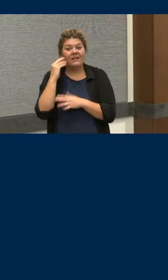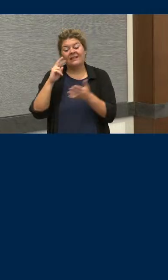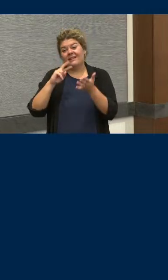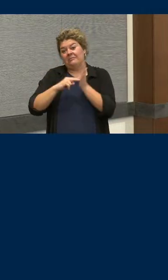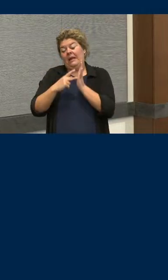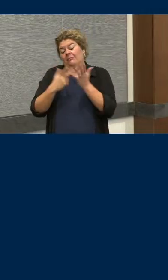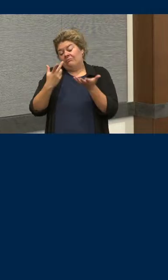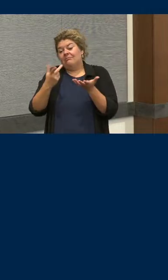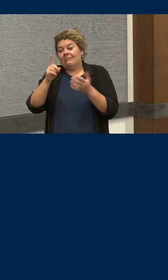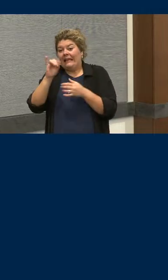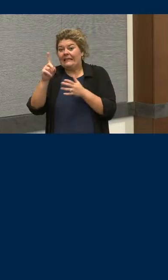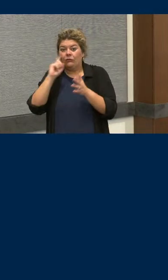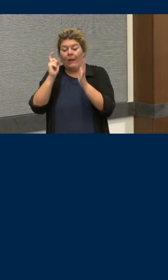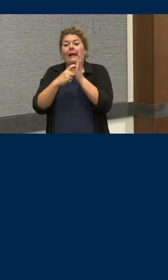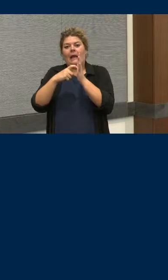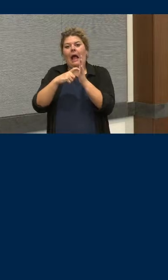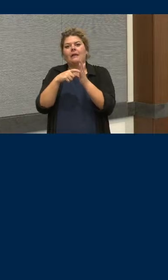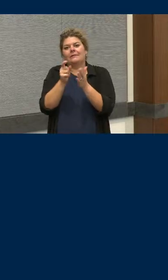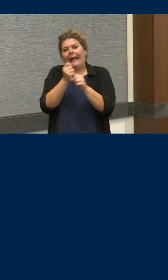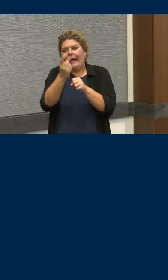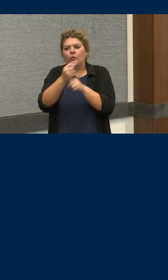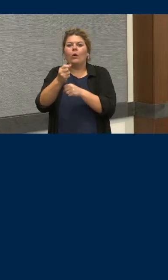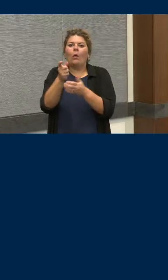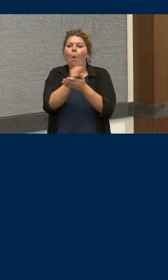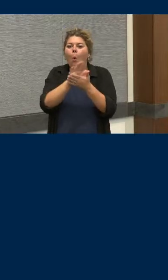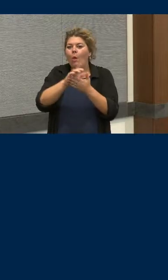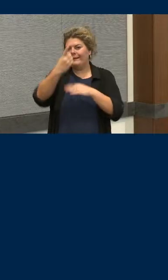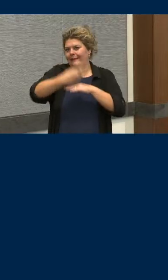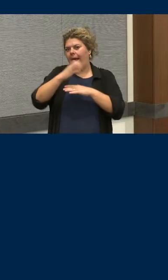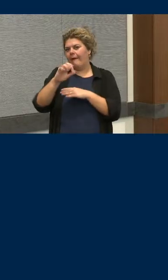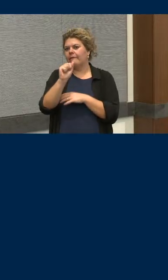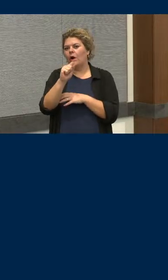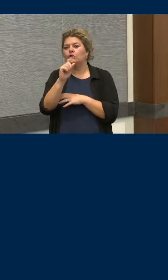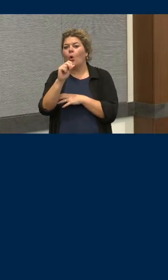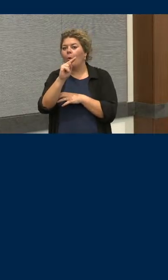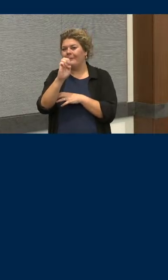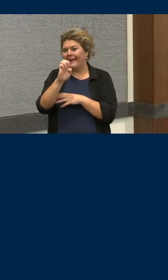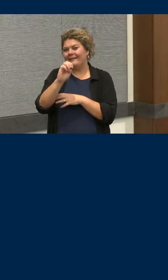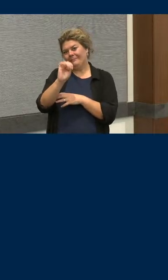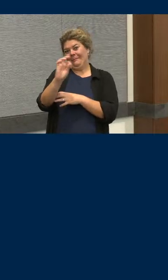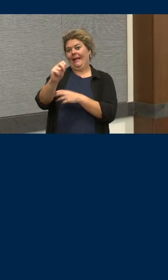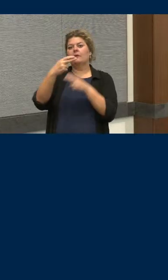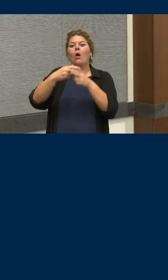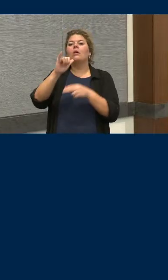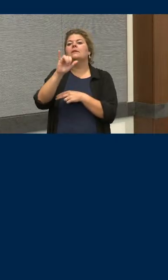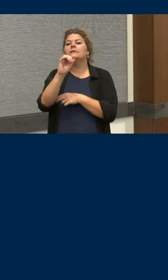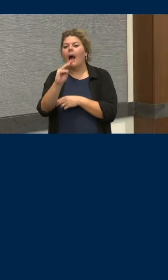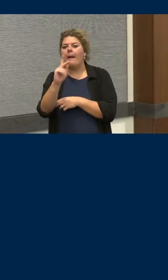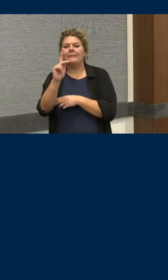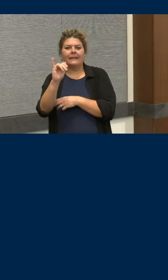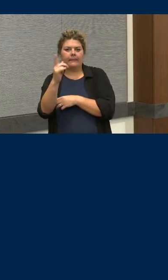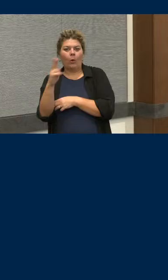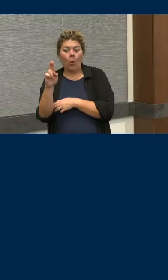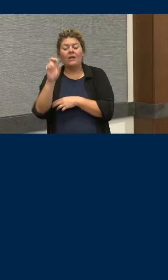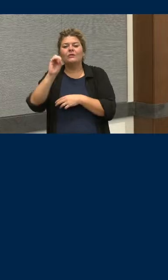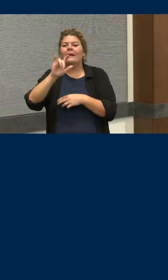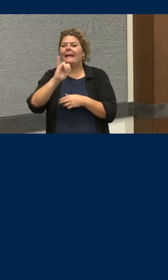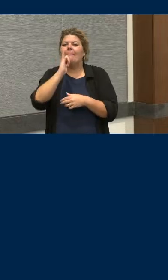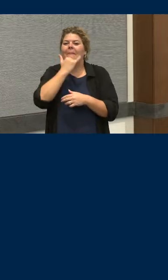holy day of atonement, Yom Kippur. So, he mislabeled the photo. It